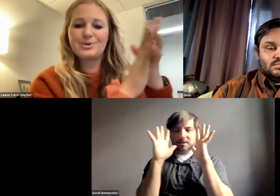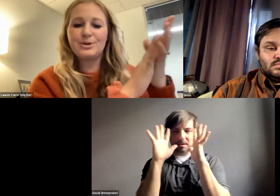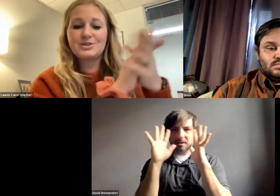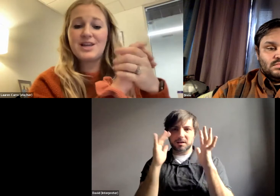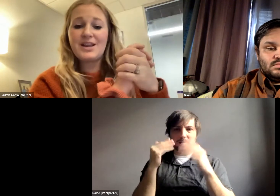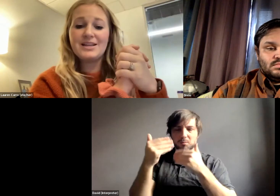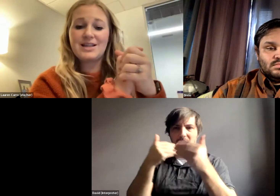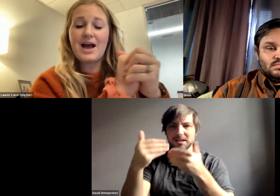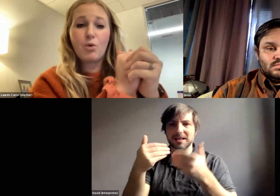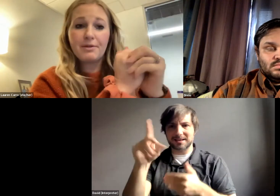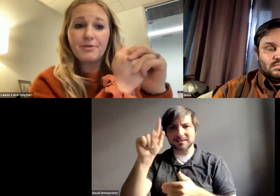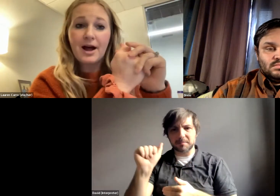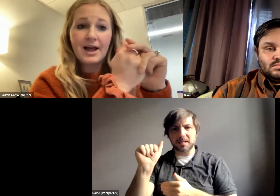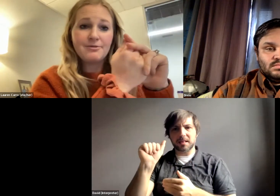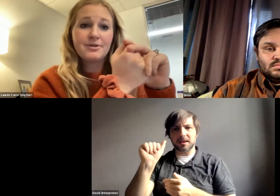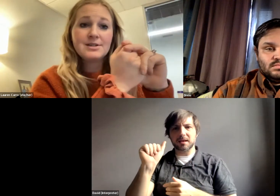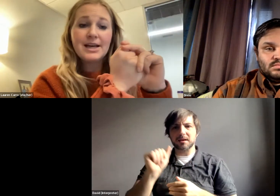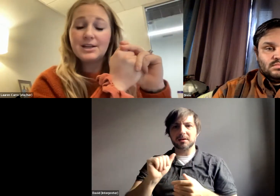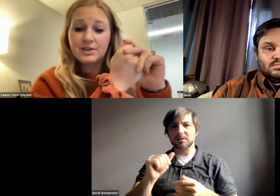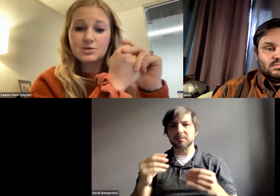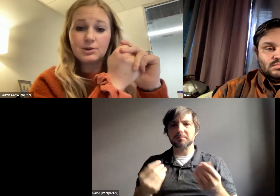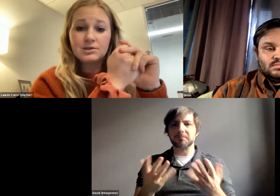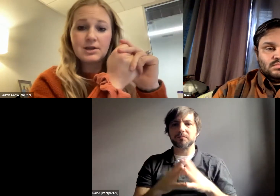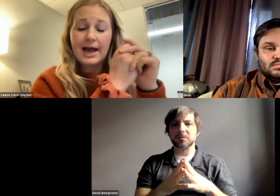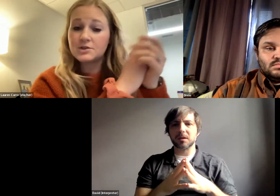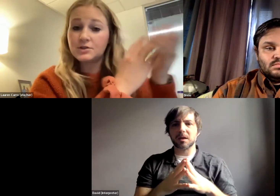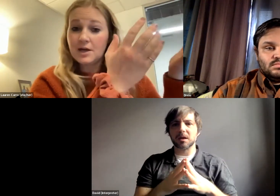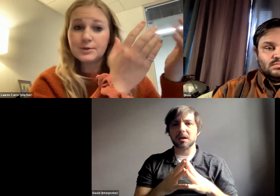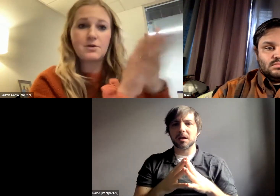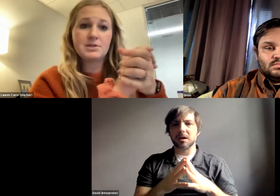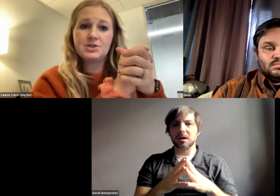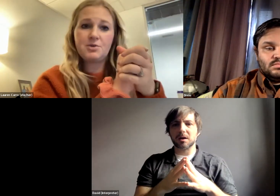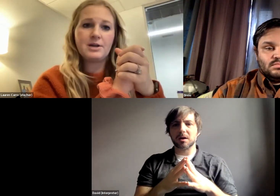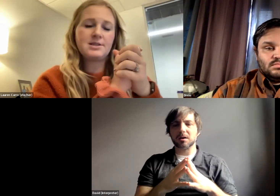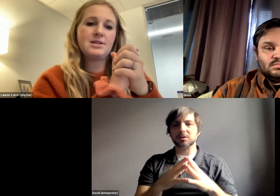through culture city is that one in five individuals suffers from a sensory processing